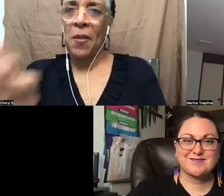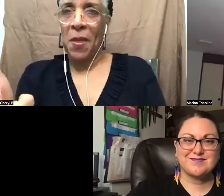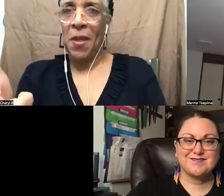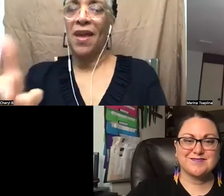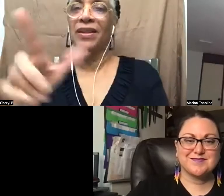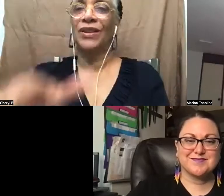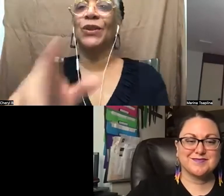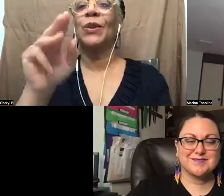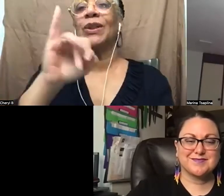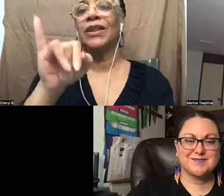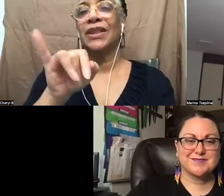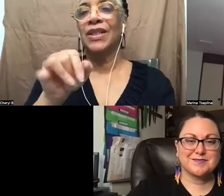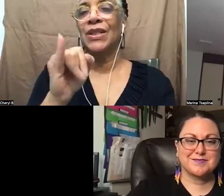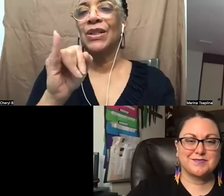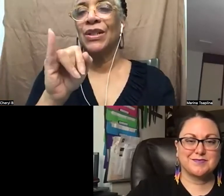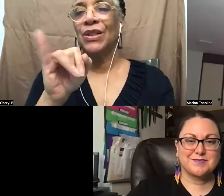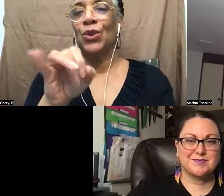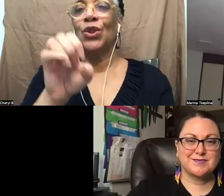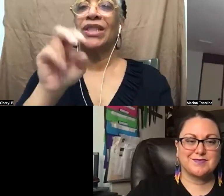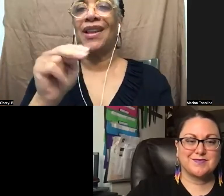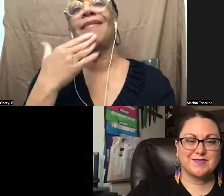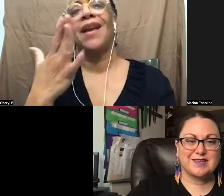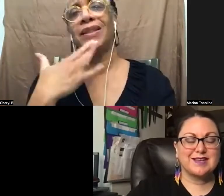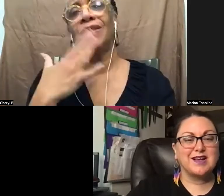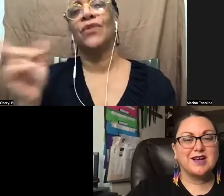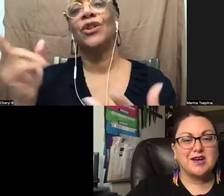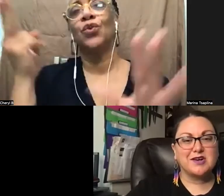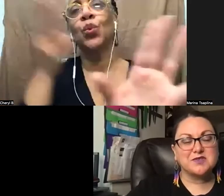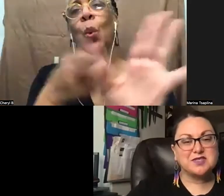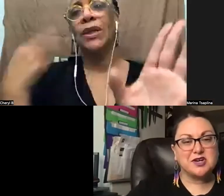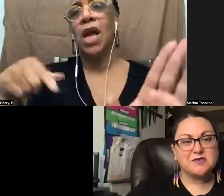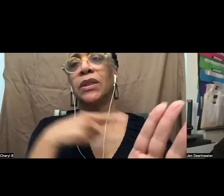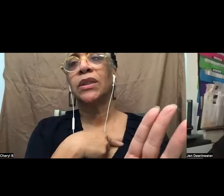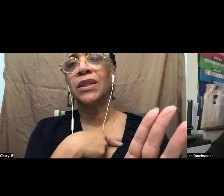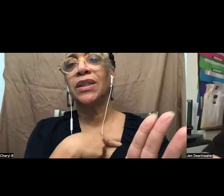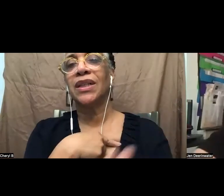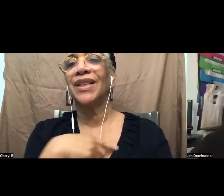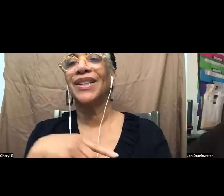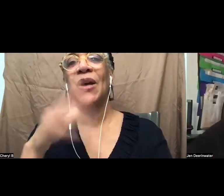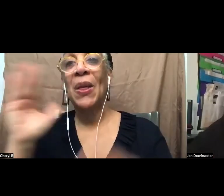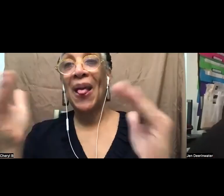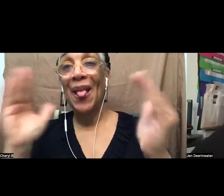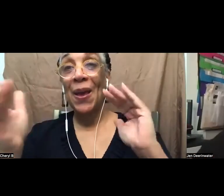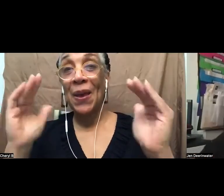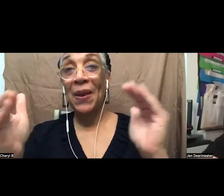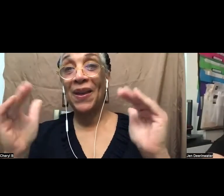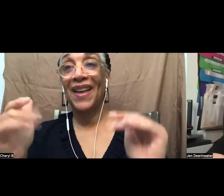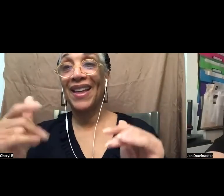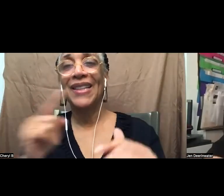Thanks so much for being with us. JEN DEERINWATER: Hello. It is really wonderful